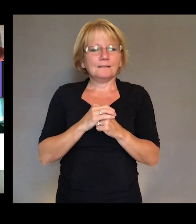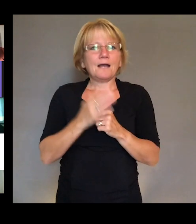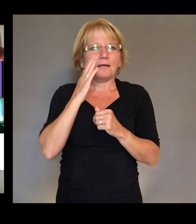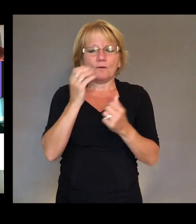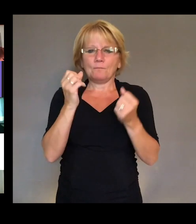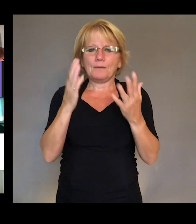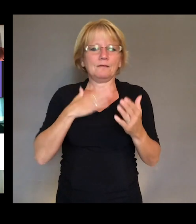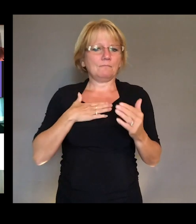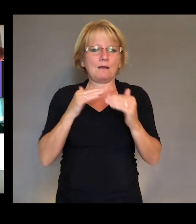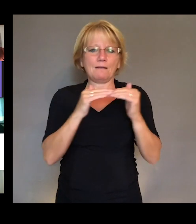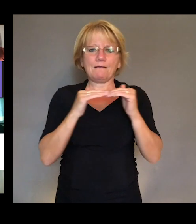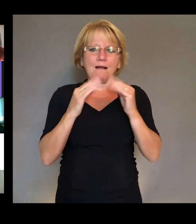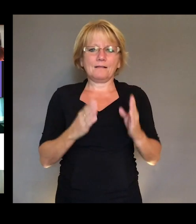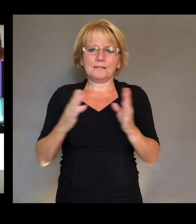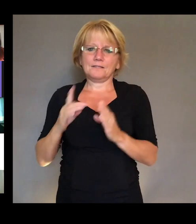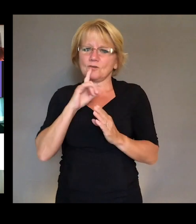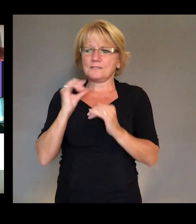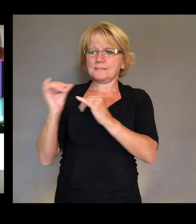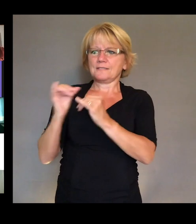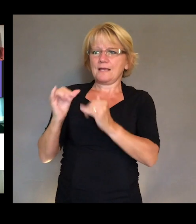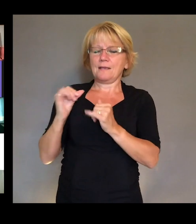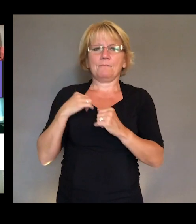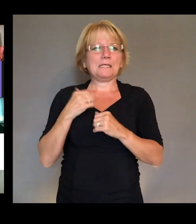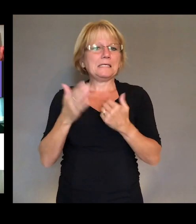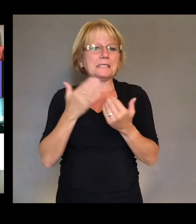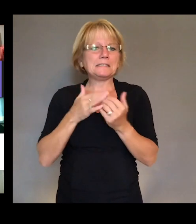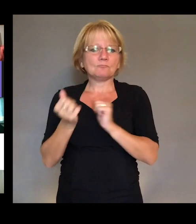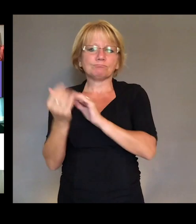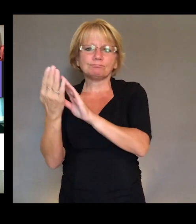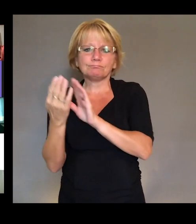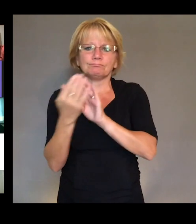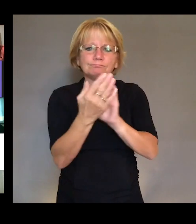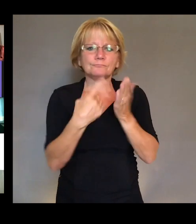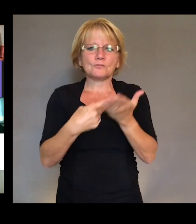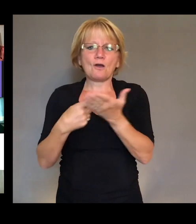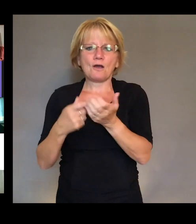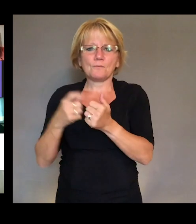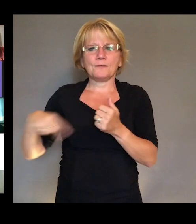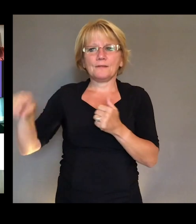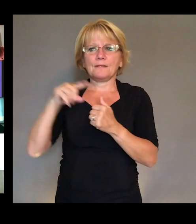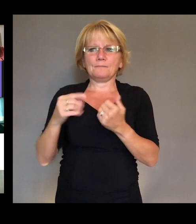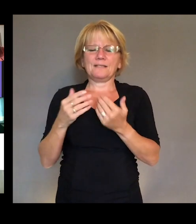are not stepping into those shoes. They're very approachable, very accessible. And I think that's the best strategy to begin,